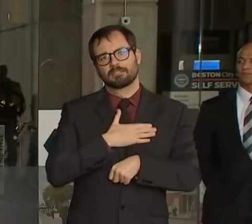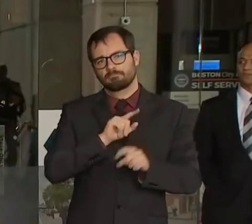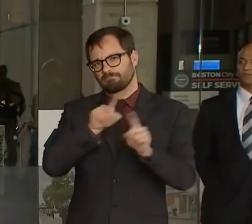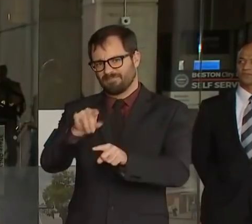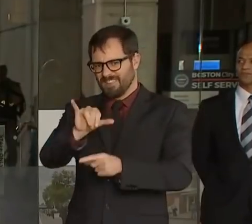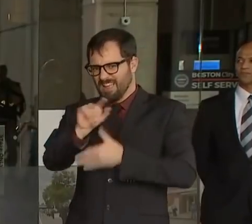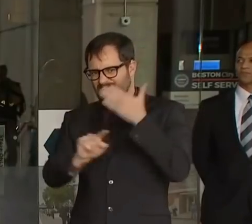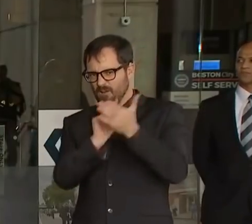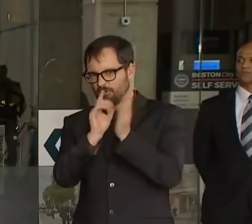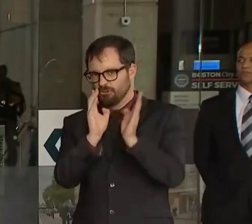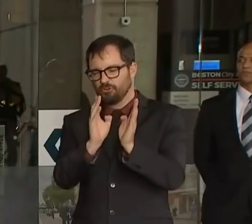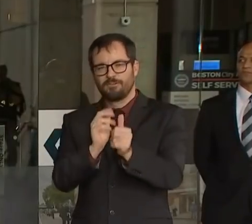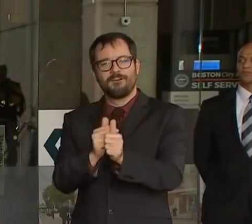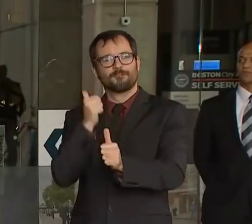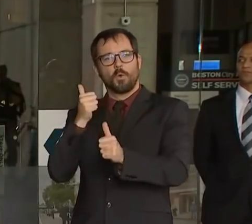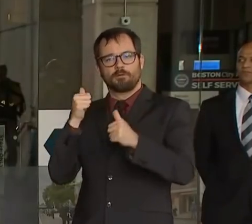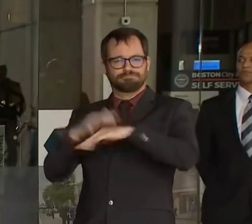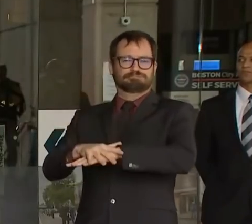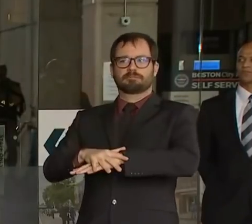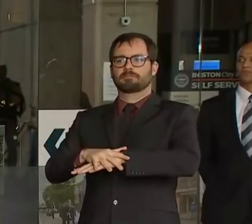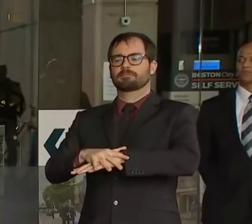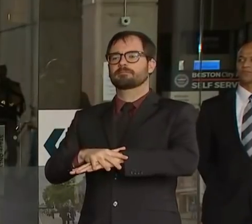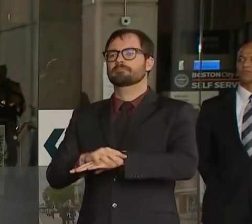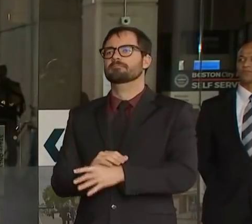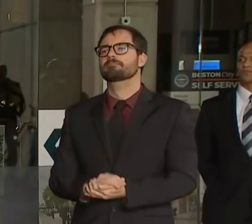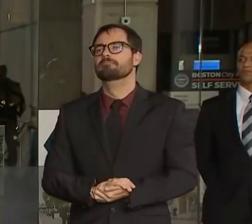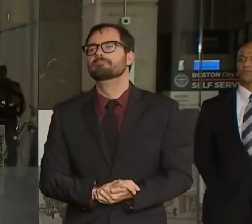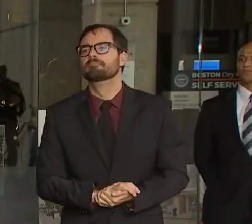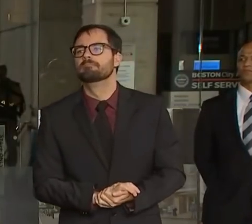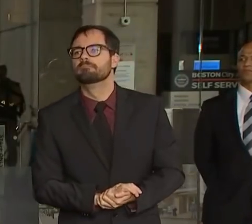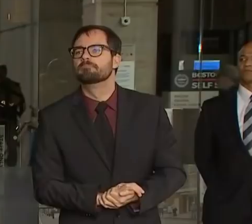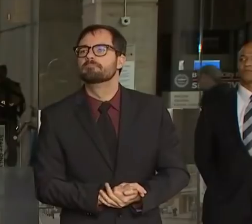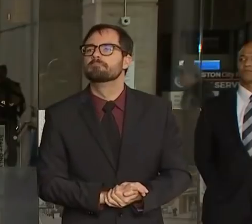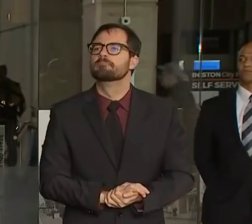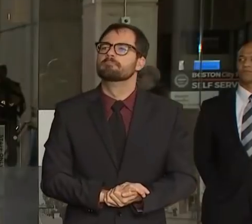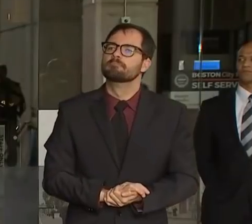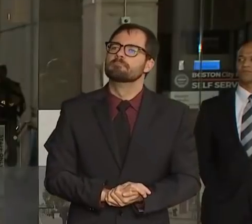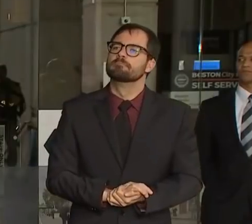IF YOU CAN, GO SHOPPING EARLY IN THE MORNING, TO AVOID THE CROWDS. YESTERDAY, THERE WERE A LOT OF